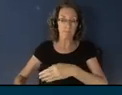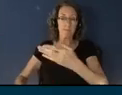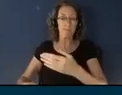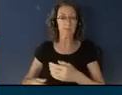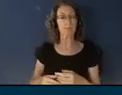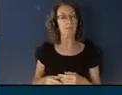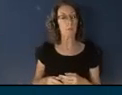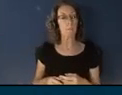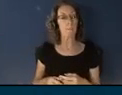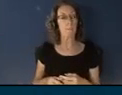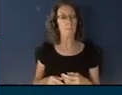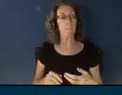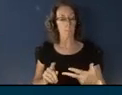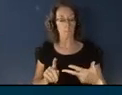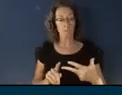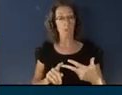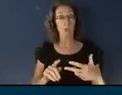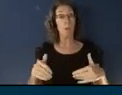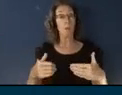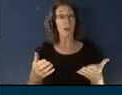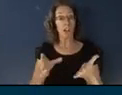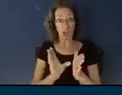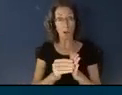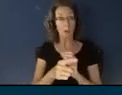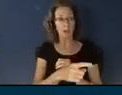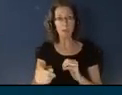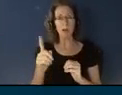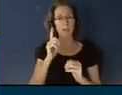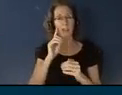provide a copy, I think this has all been uh outlined in the information that we sent you